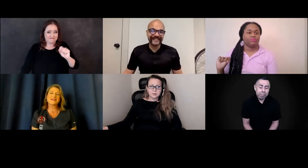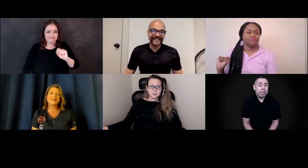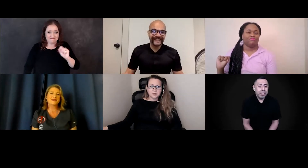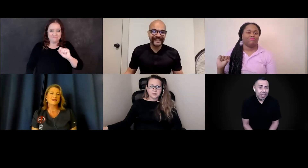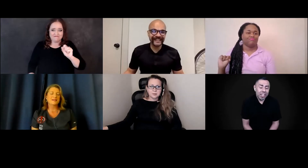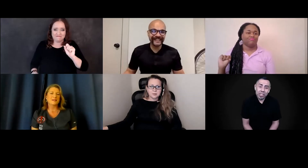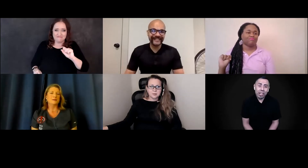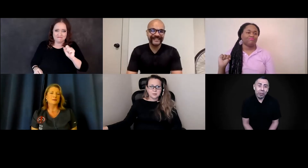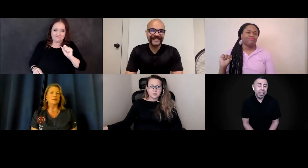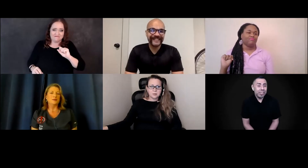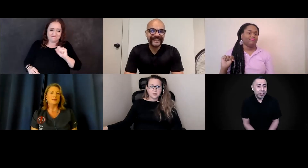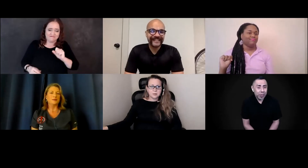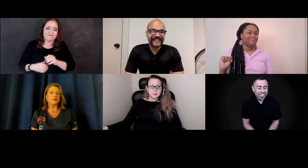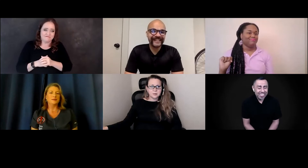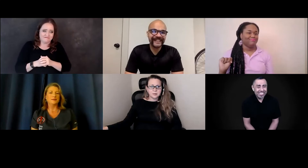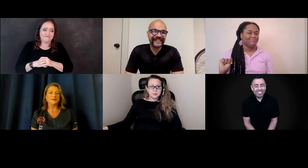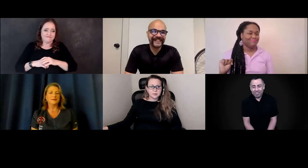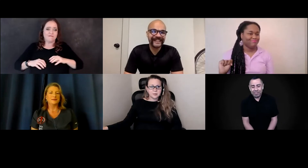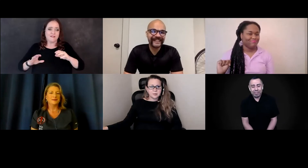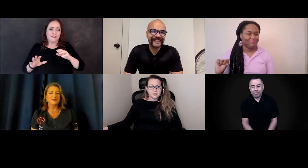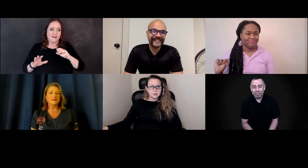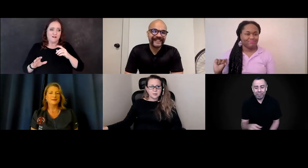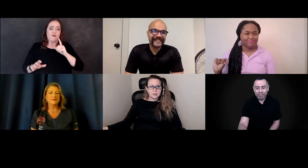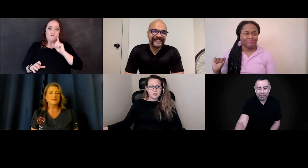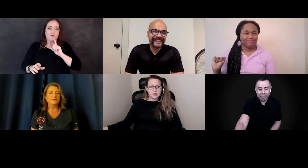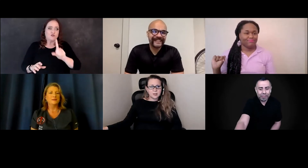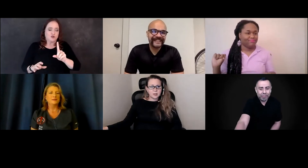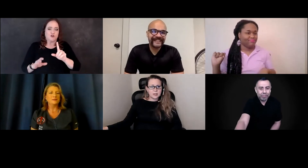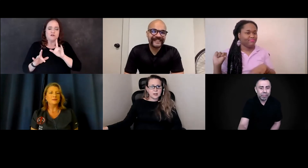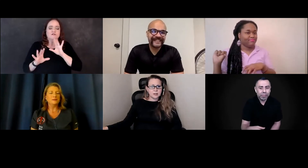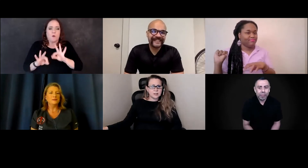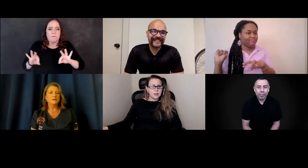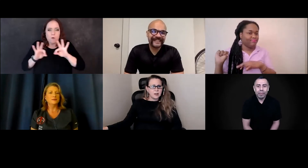And in a nutshell I hope that answers your question. Sarah Brown: It certainly does.